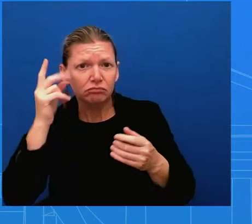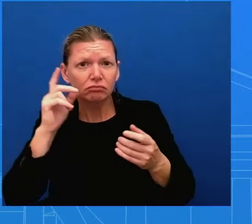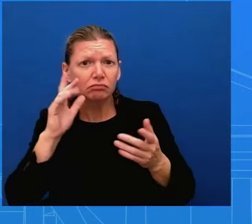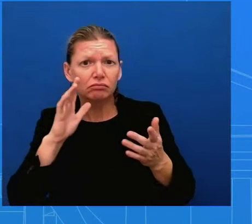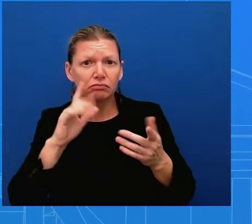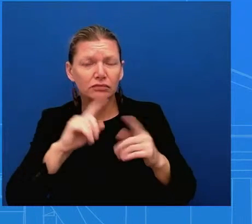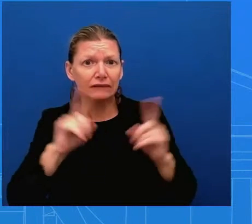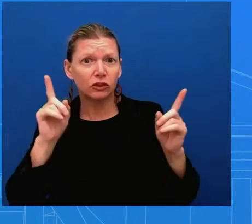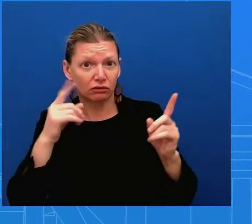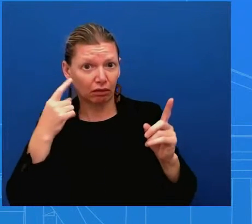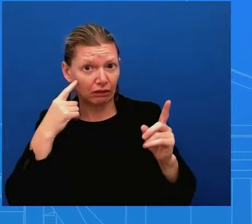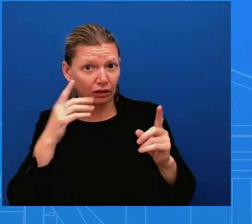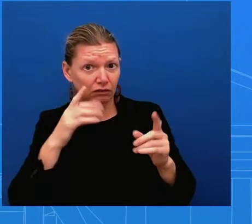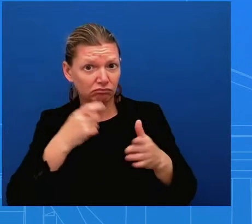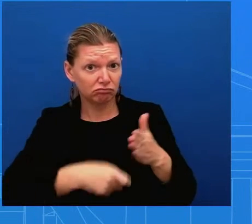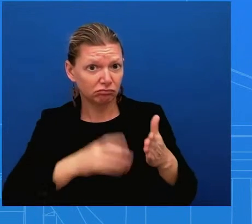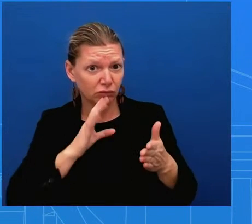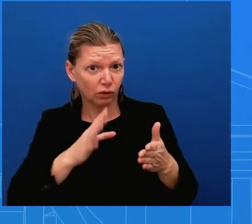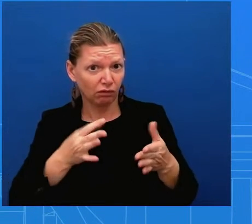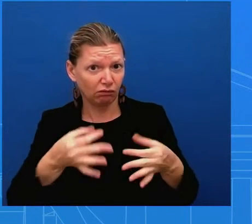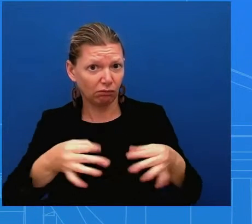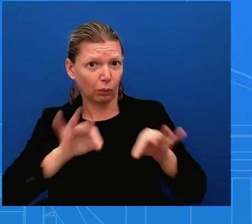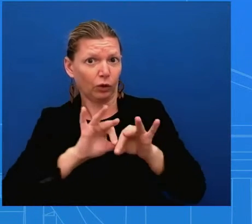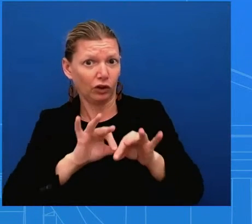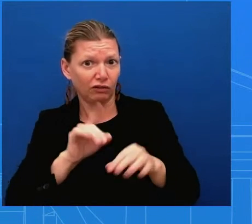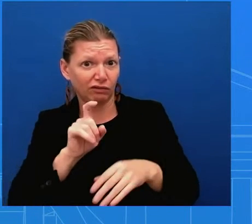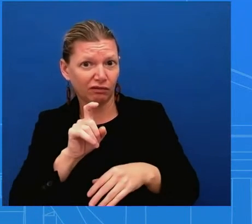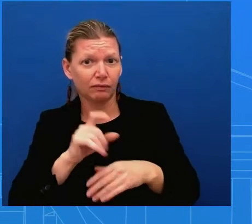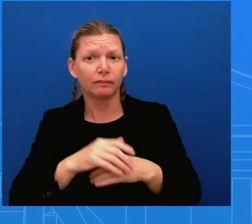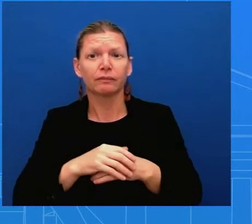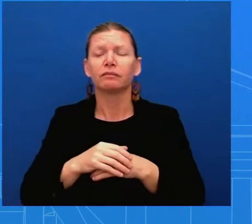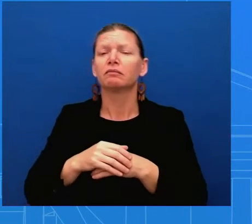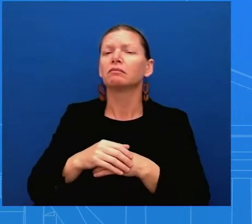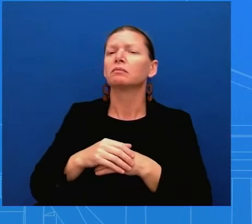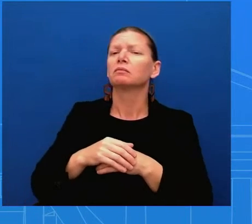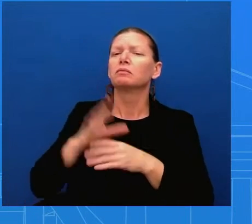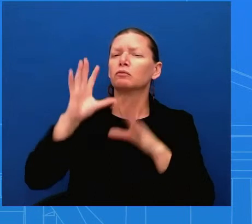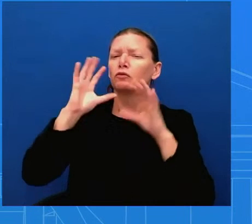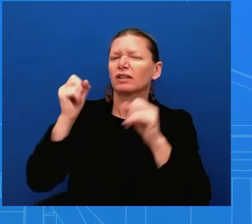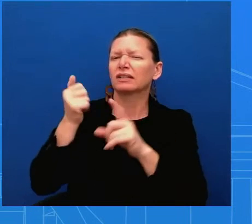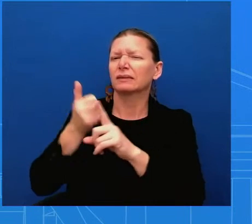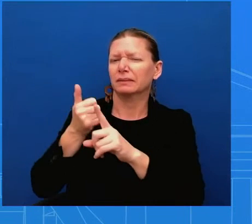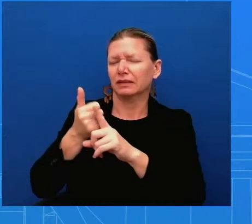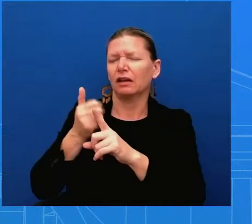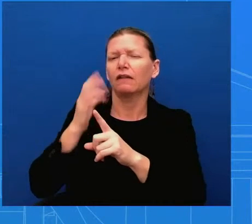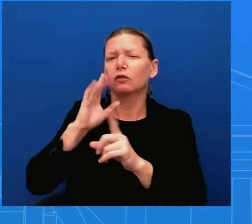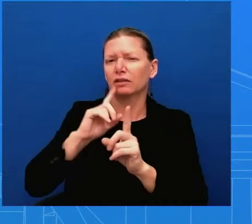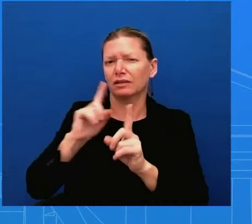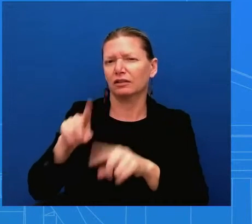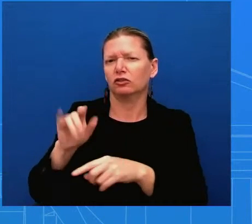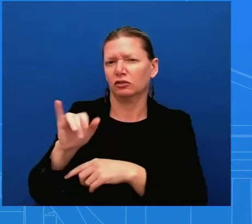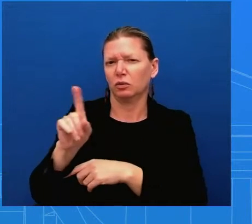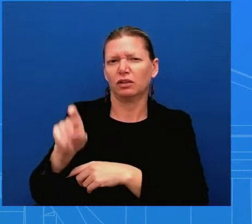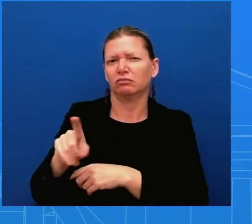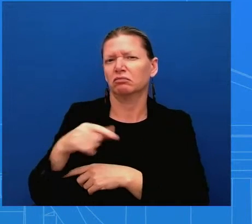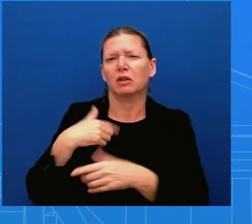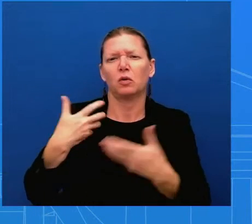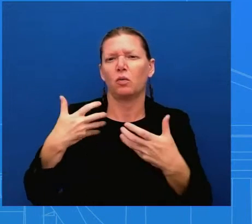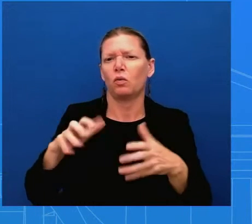you'll hear directly from the President, directly from us. So, don't want to get ahead of that. Jake said it really well when he was here: